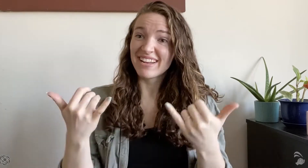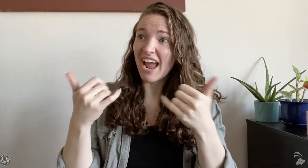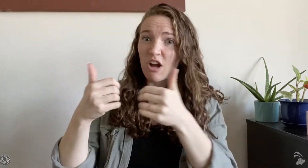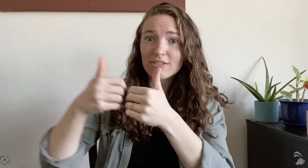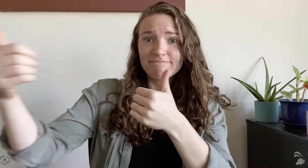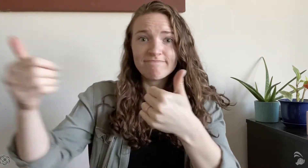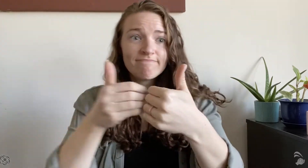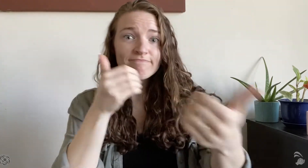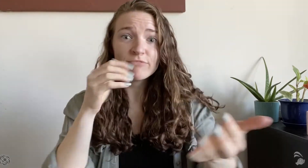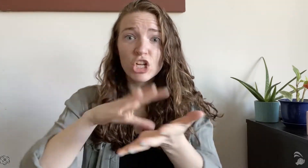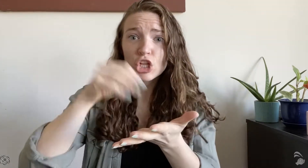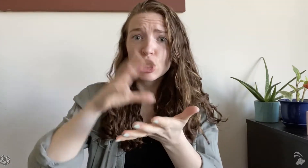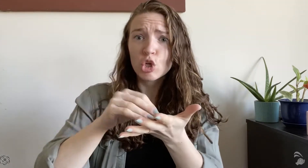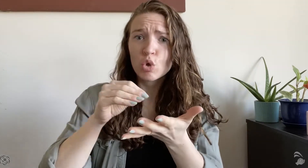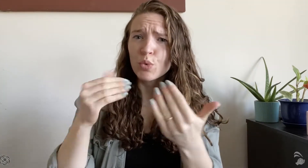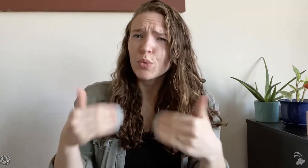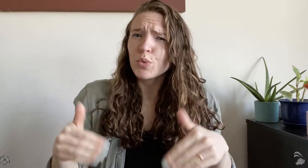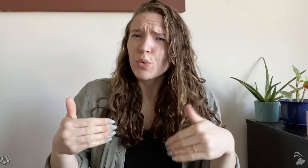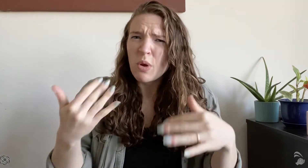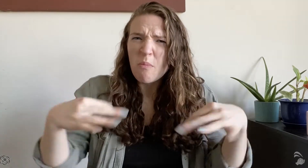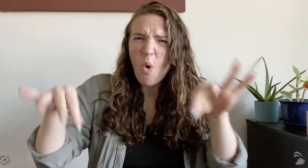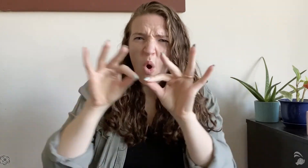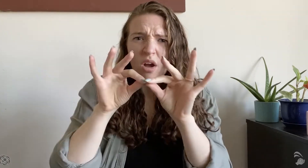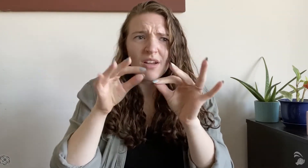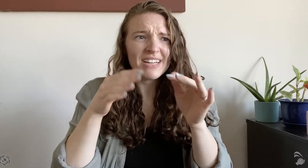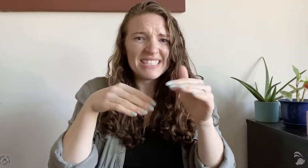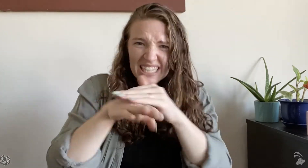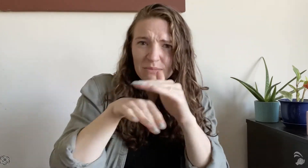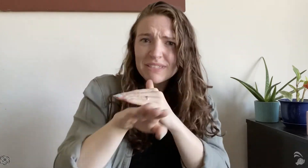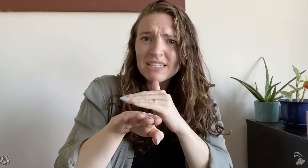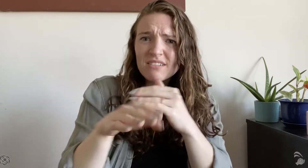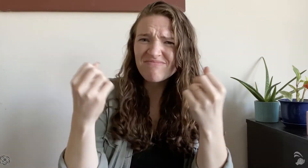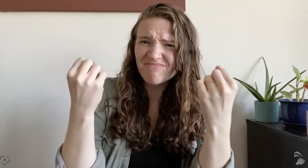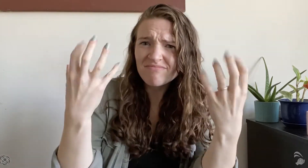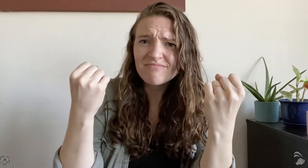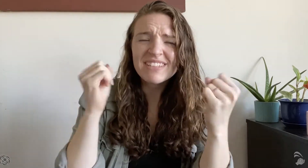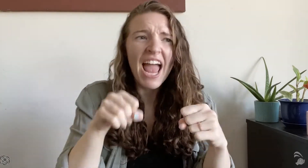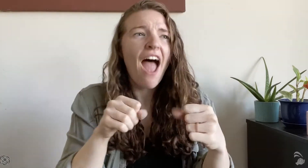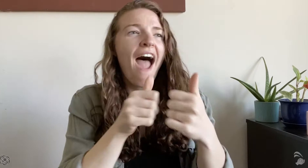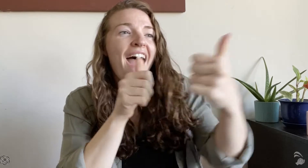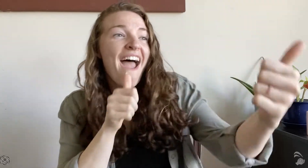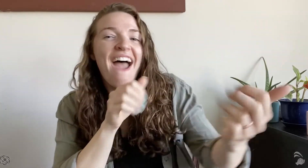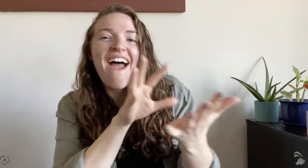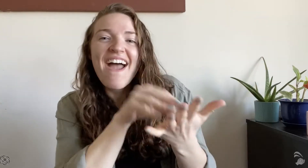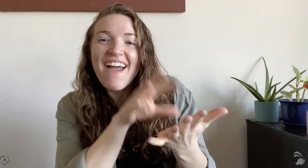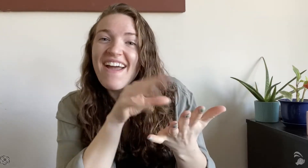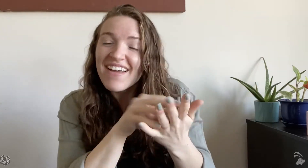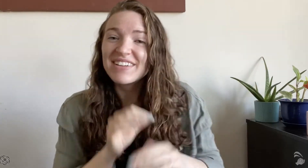Providing accessibility with distance learning is now more necessary than ever.